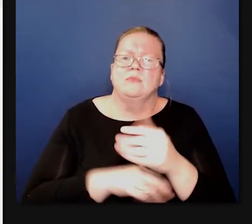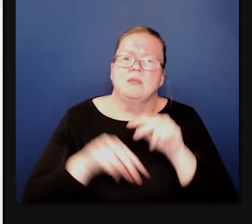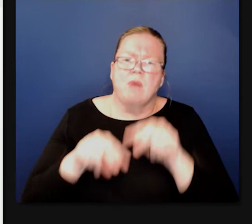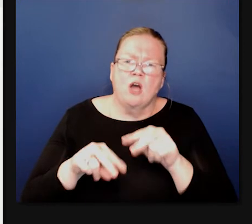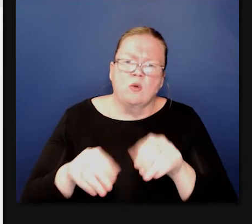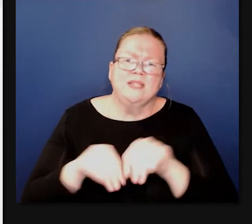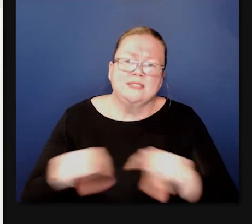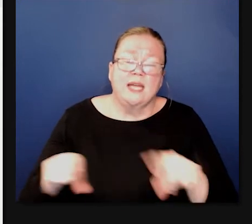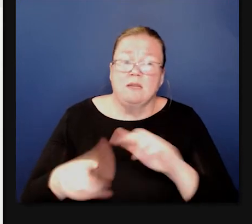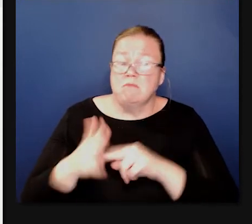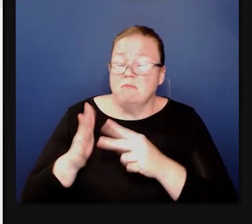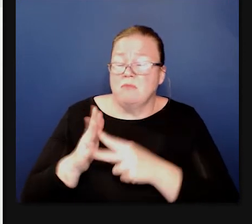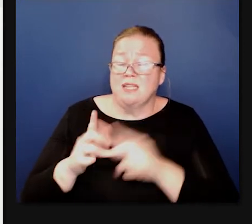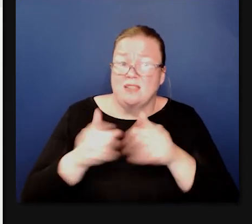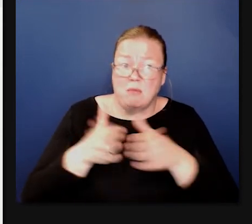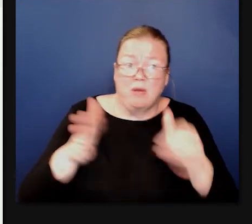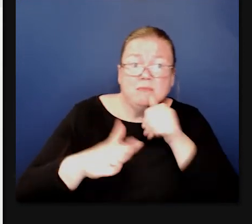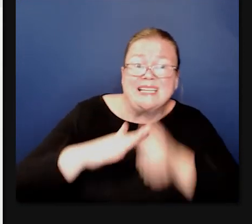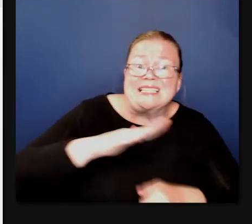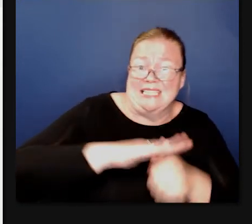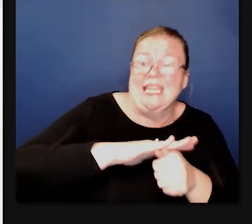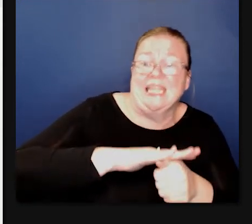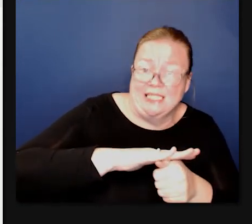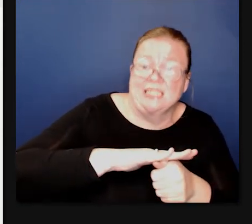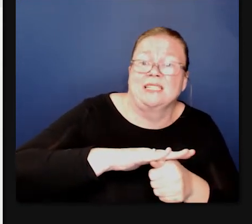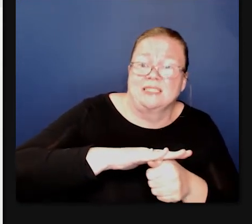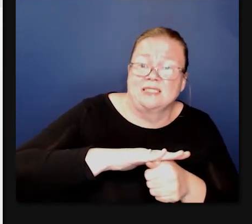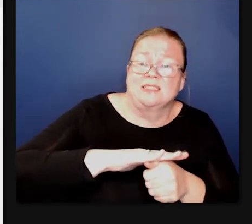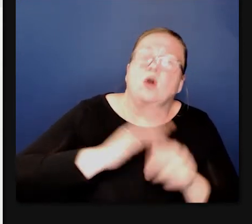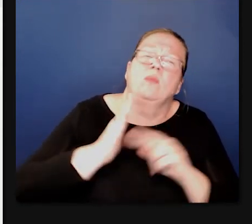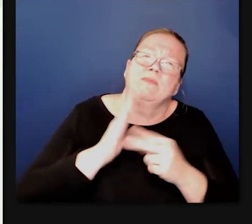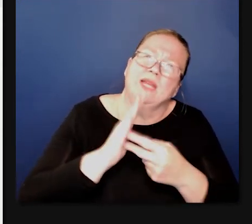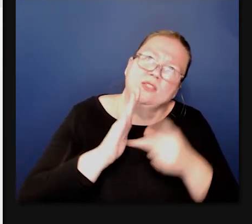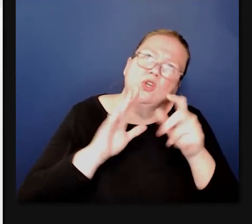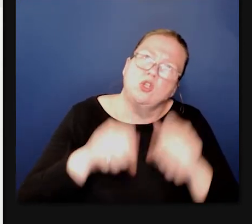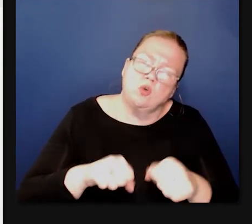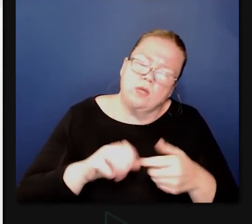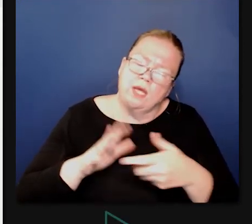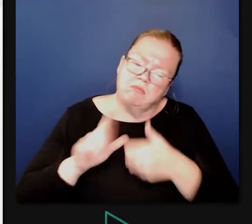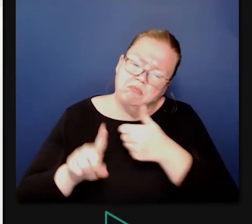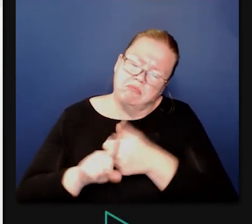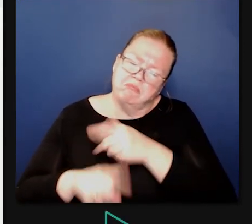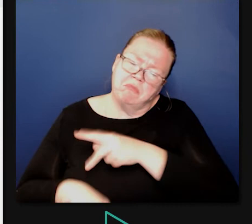which means you can hide the item for the public before, which allows you to either review it personally